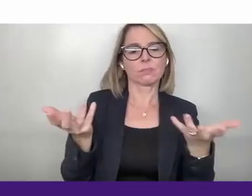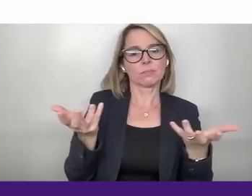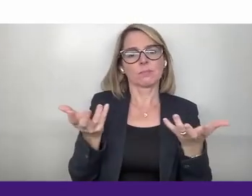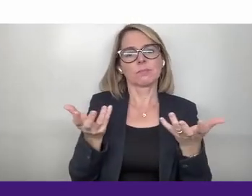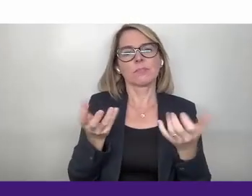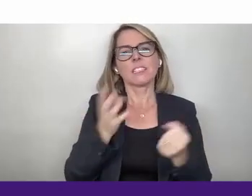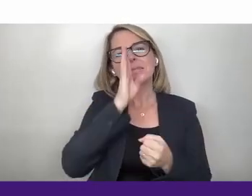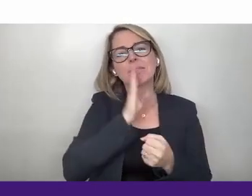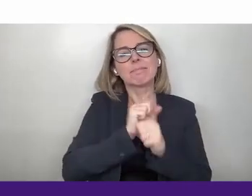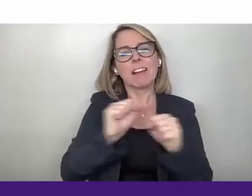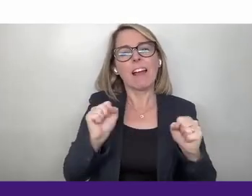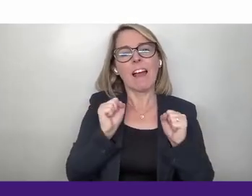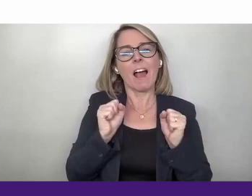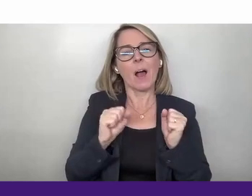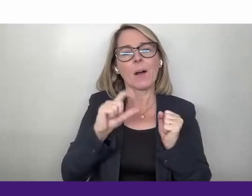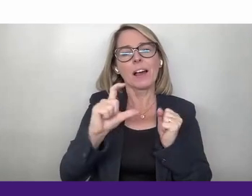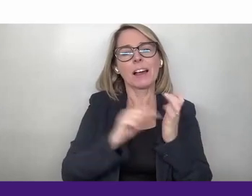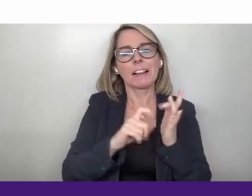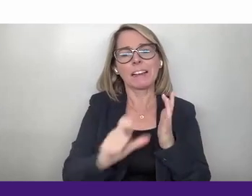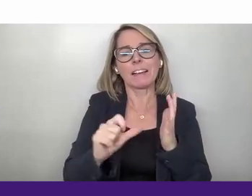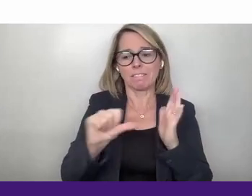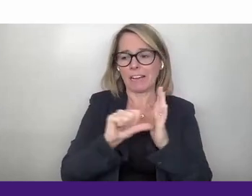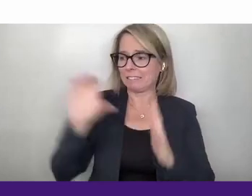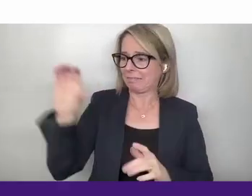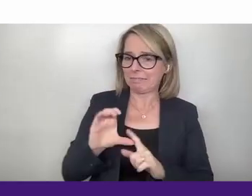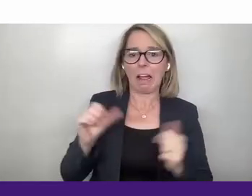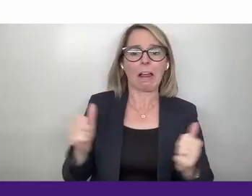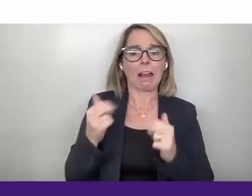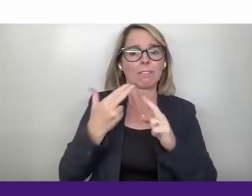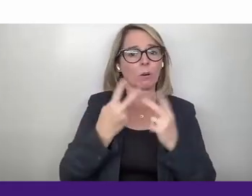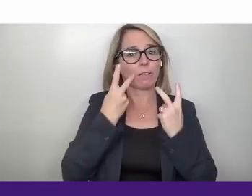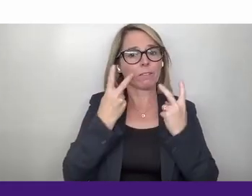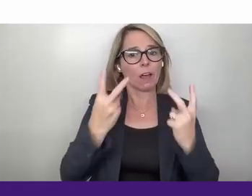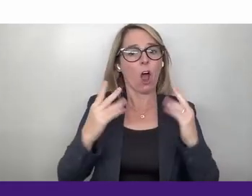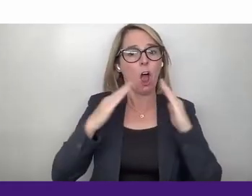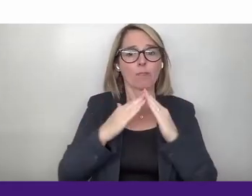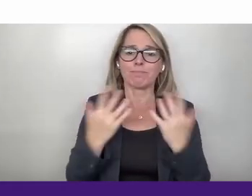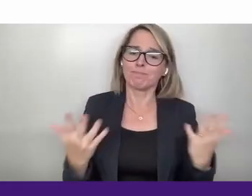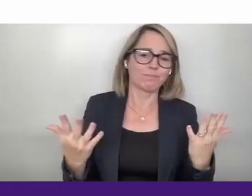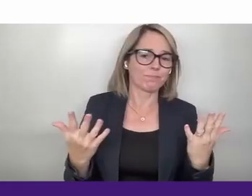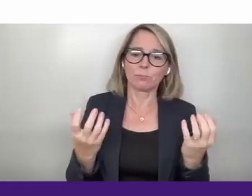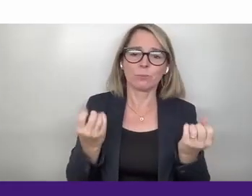our clinic to visit people at home because that really would be best for some of our patients.